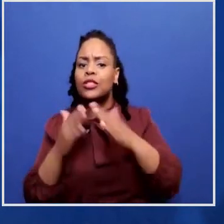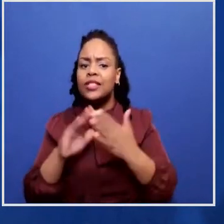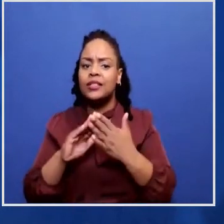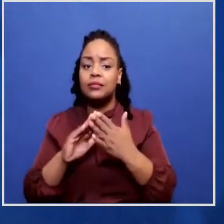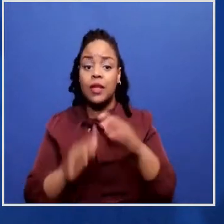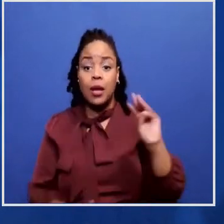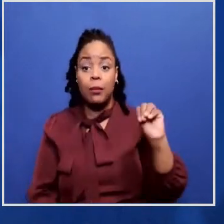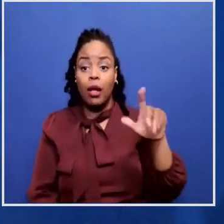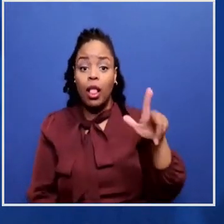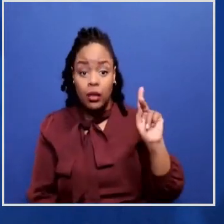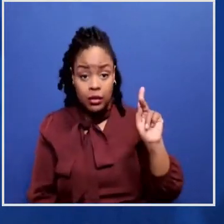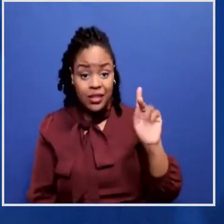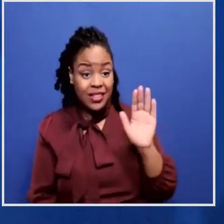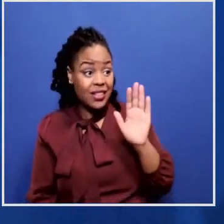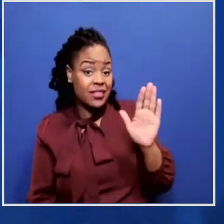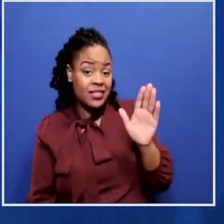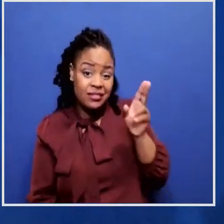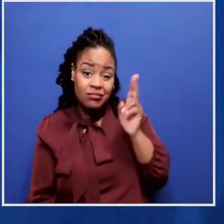GOOD EVENING EVERYONE, SERVICE AS PART OF THIS NATION,